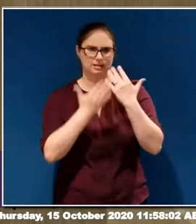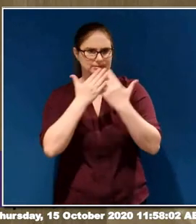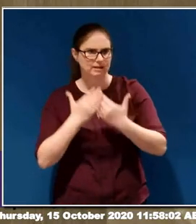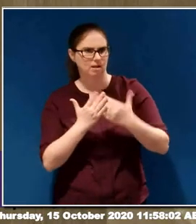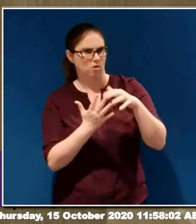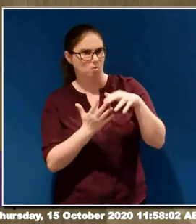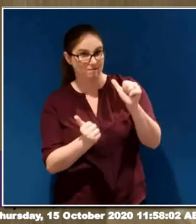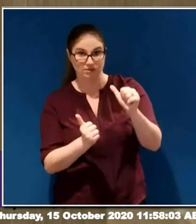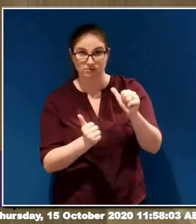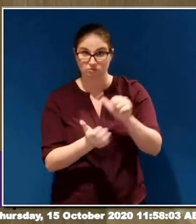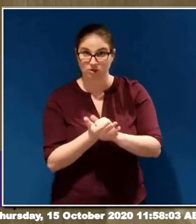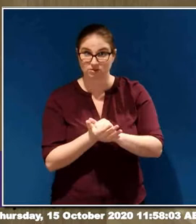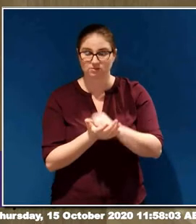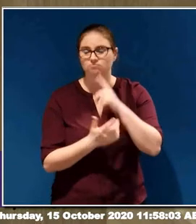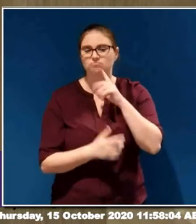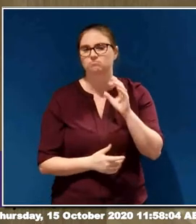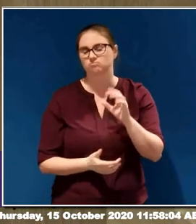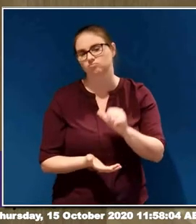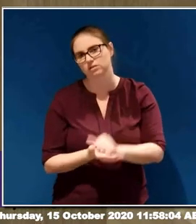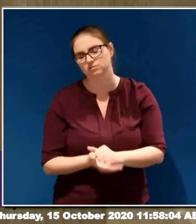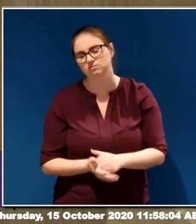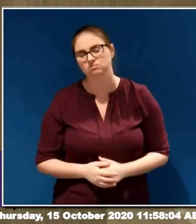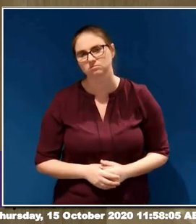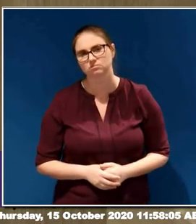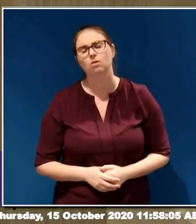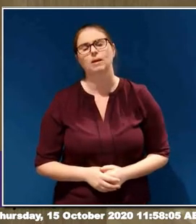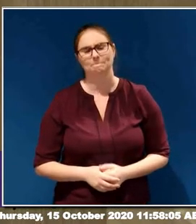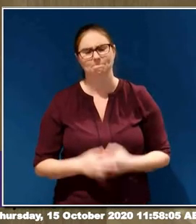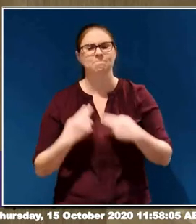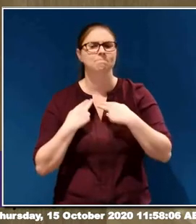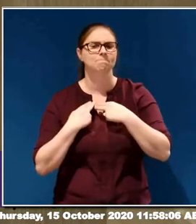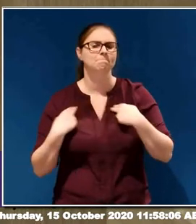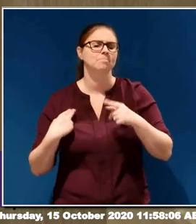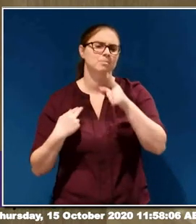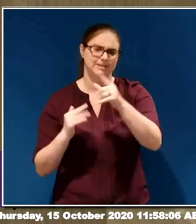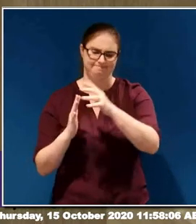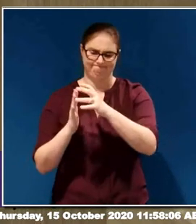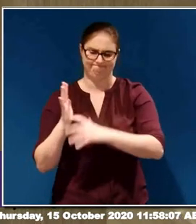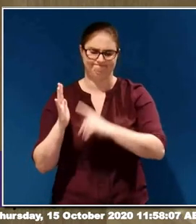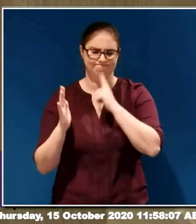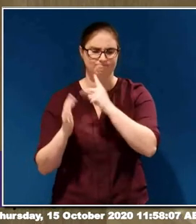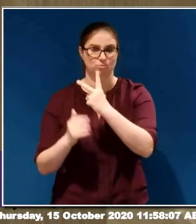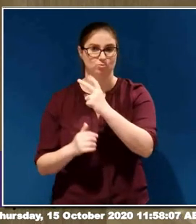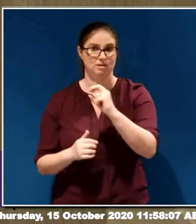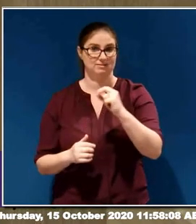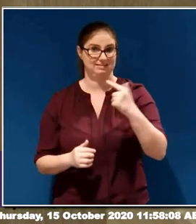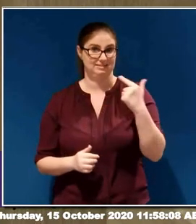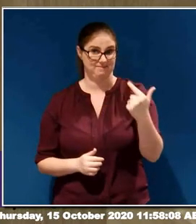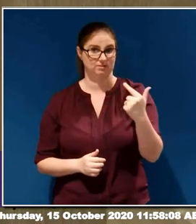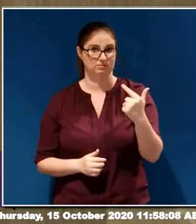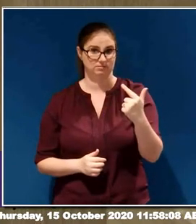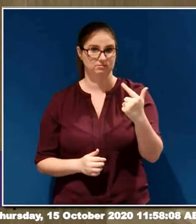And your statement says that in 2007, at that stage as PEO, you had carriage